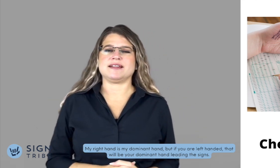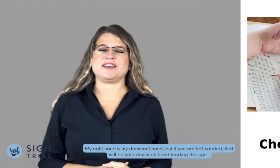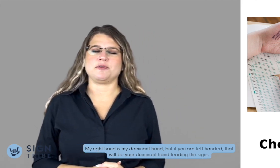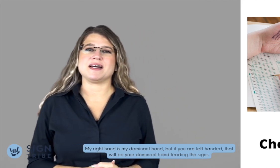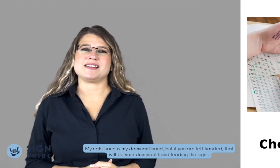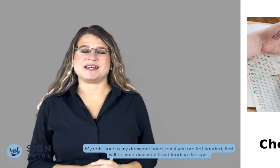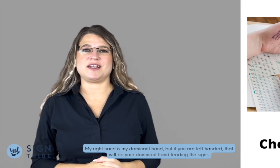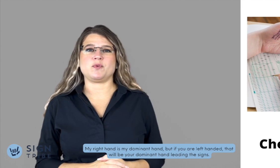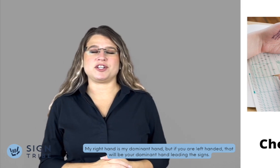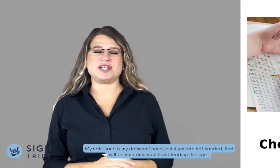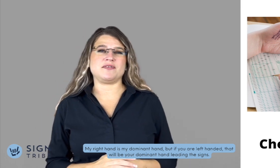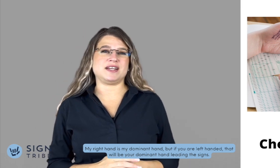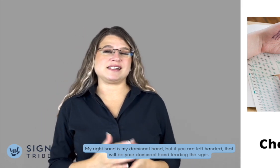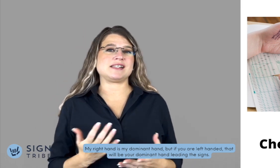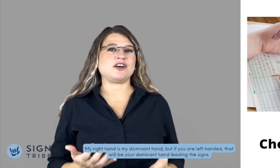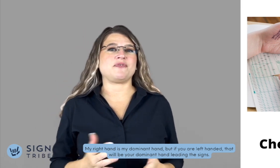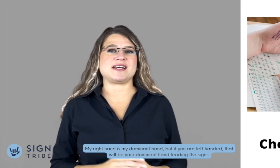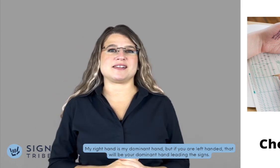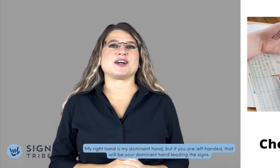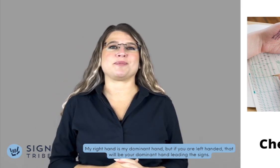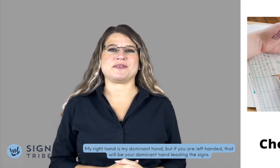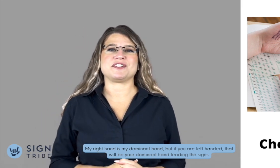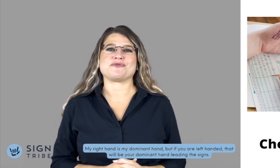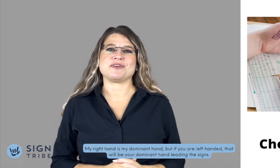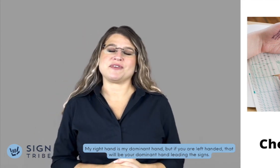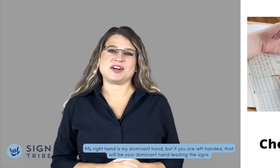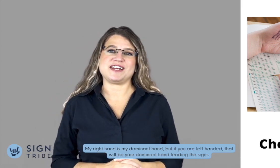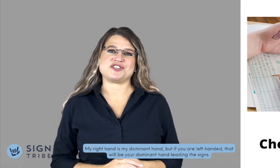that you might see, which even itself has a couple of different variations,